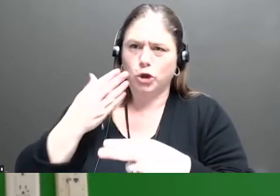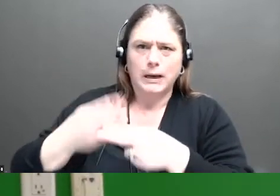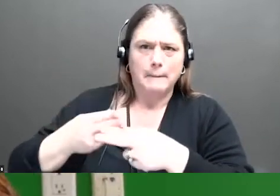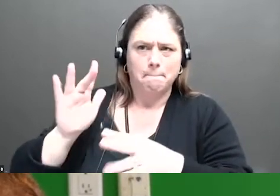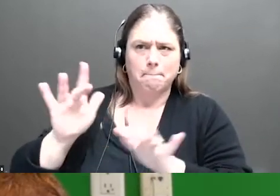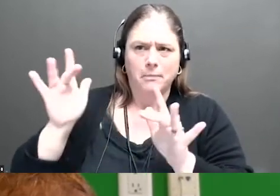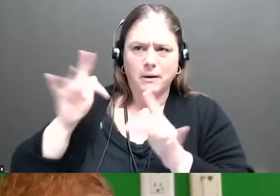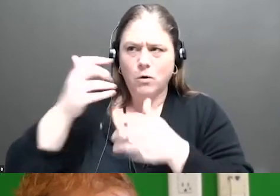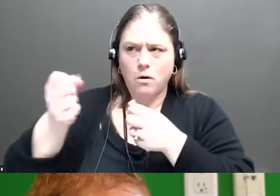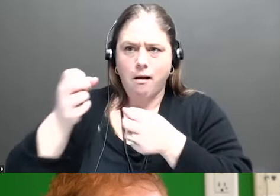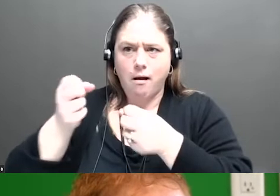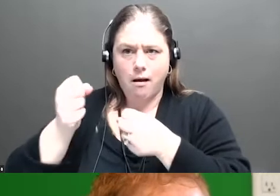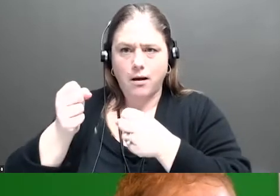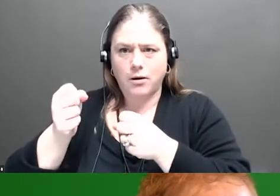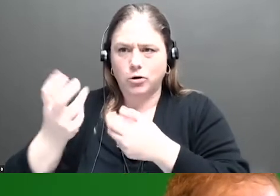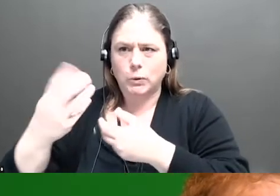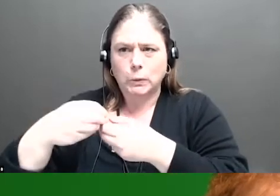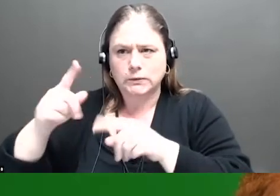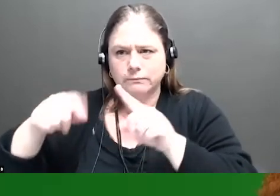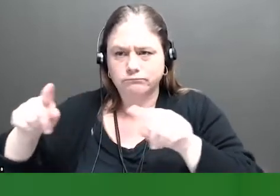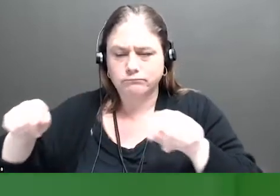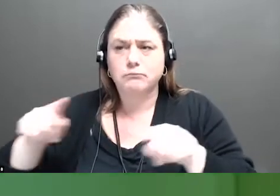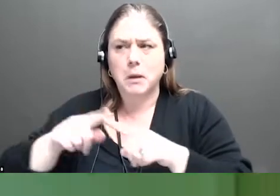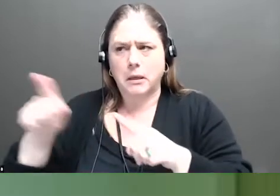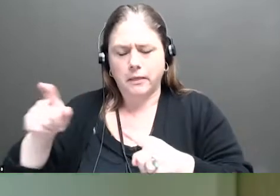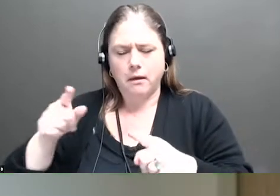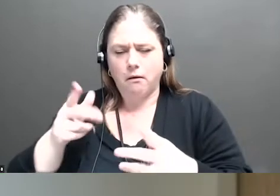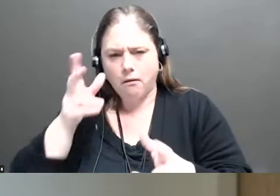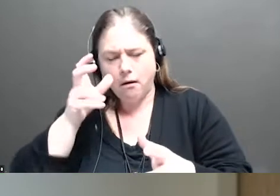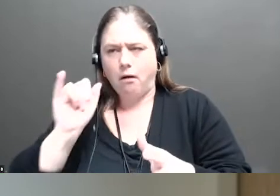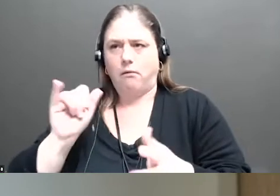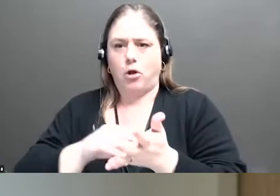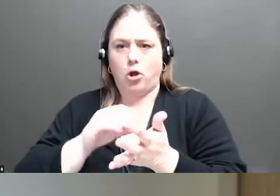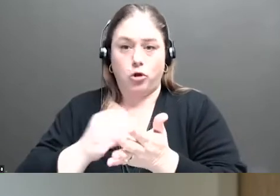new from our training workshop. The woman in white sits at a table, being interviewed in a